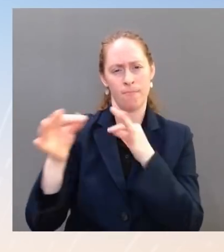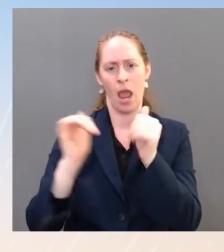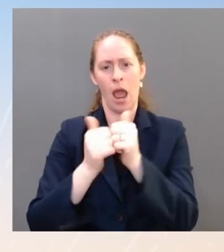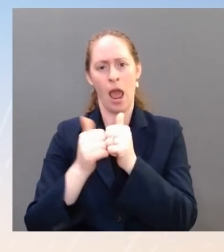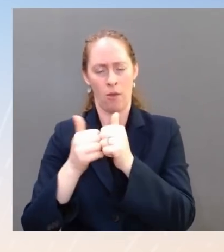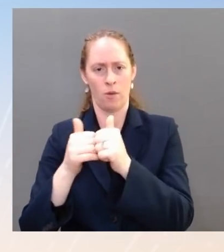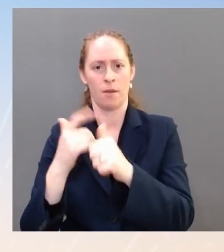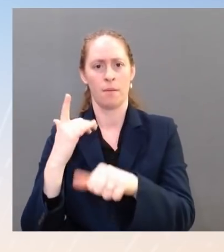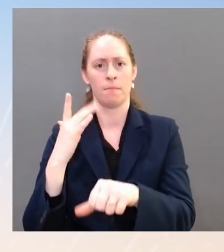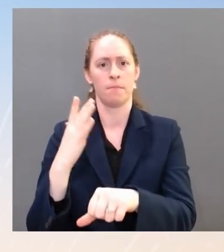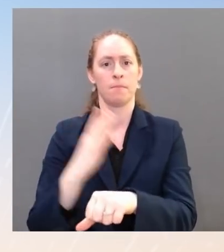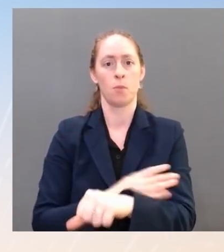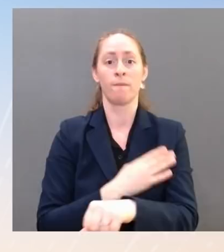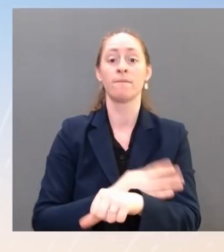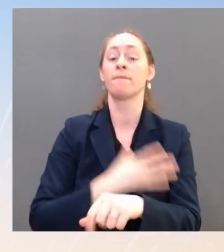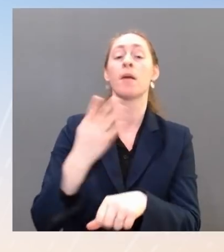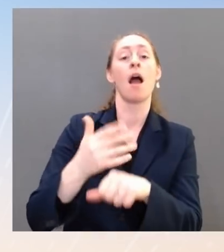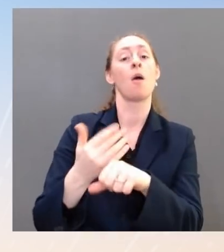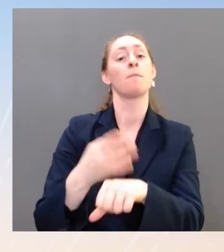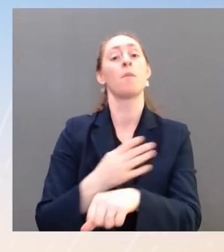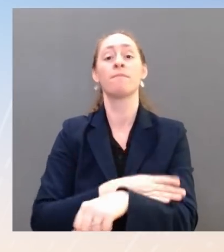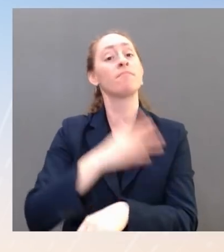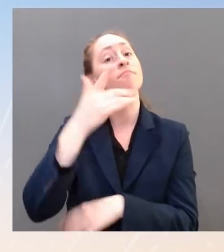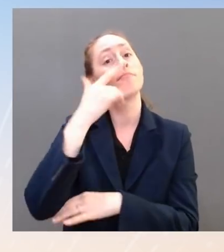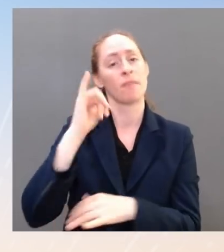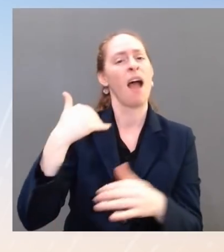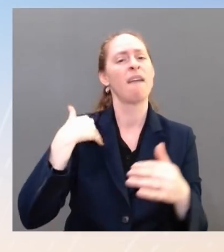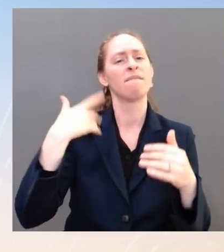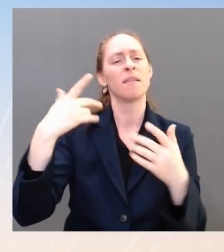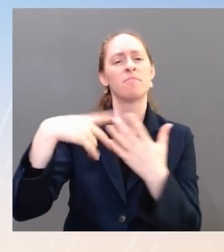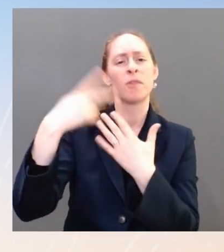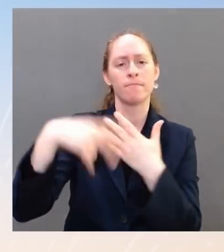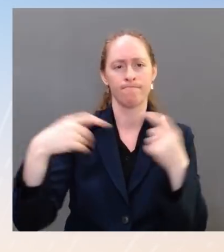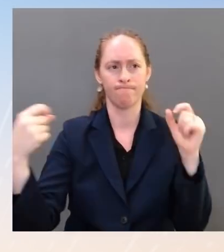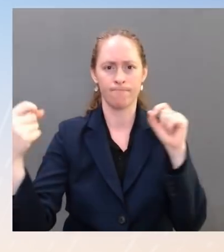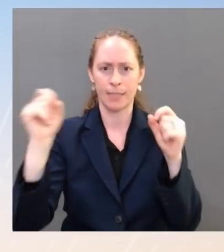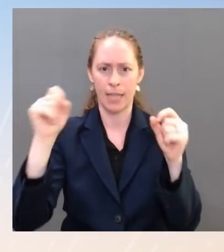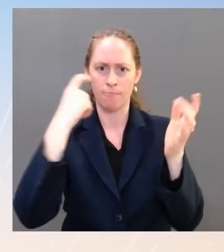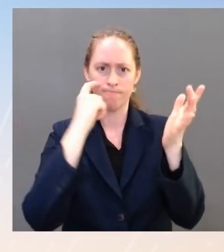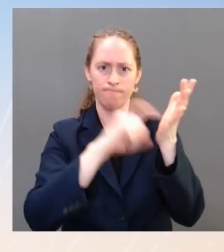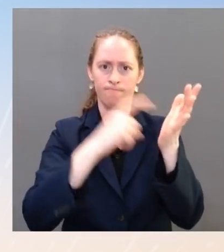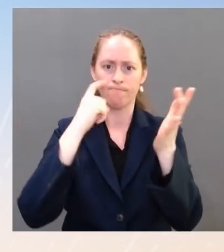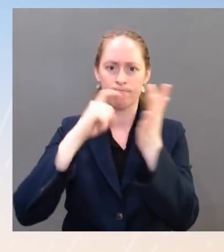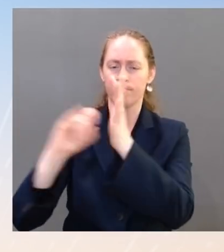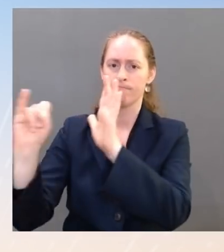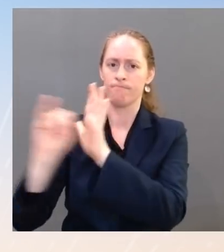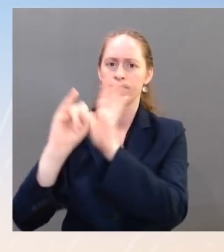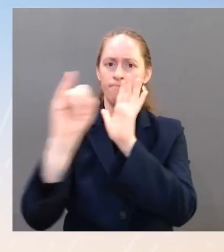that we are building a grid that is resilient, both for cyber attacks as well as for extreme weather events,